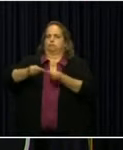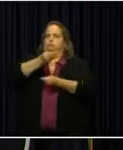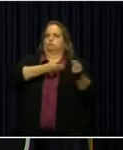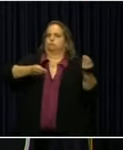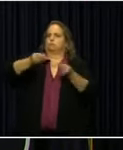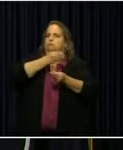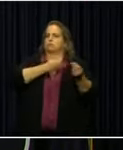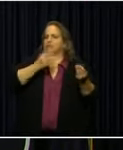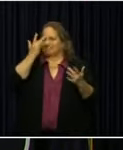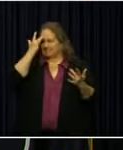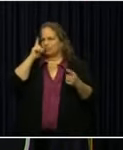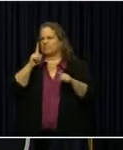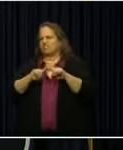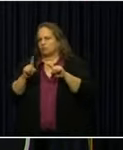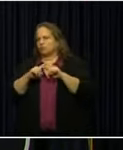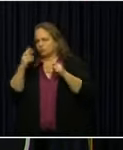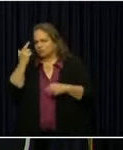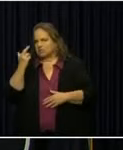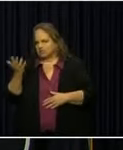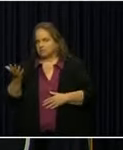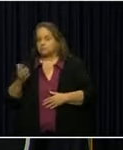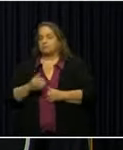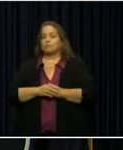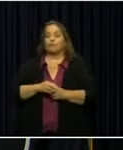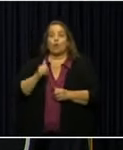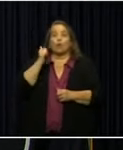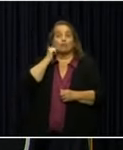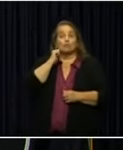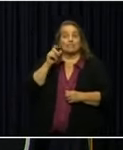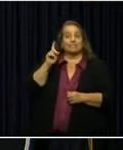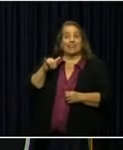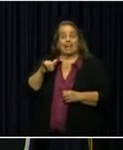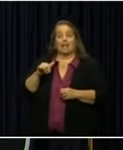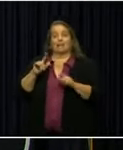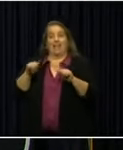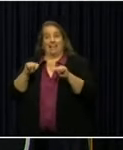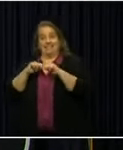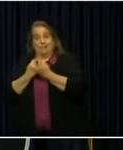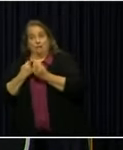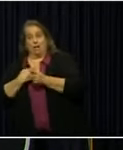ARE GOING TO BE ABLE TO ON FASTER IF THEY'RE ABLE TO REALLY STRICTLY COMPLY WITH THE CDC